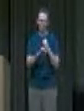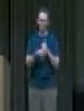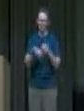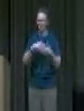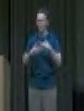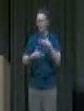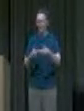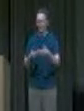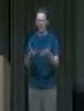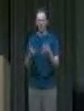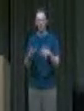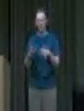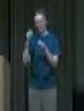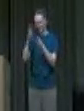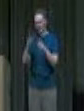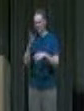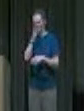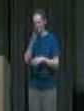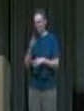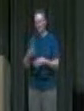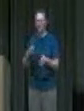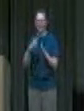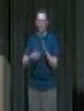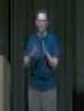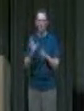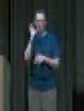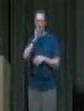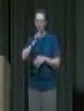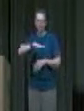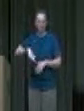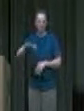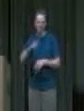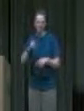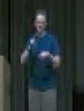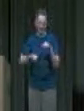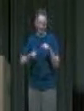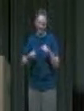any estimates out ahead of the contractors being able to look at that and provide us estimates